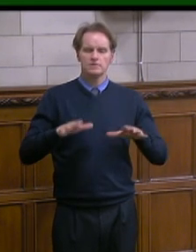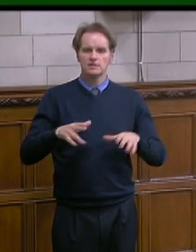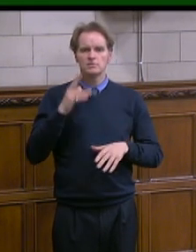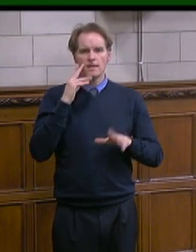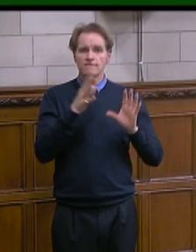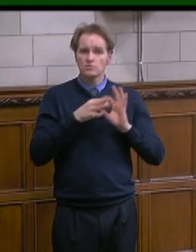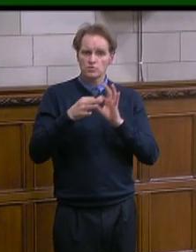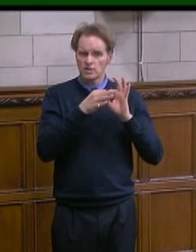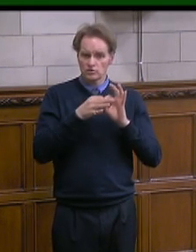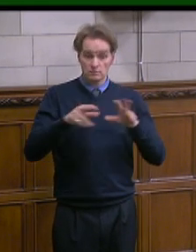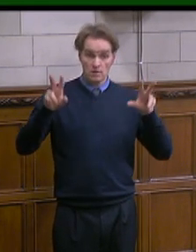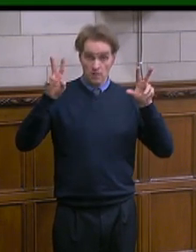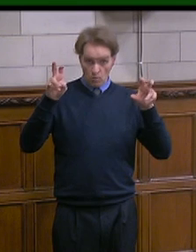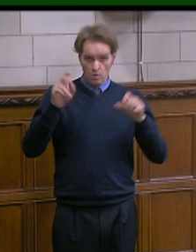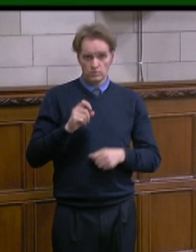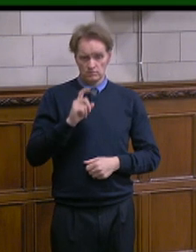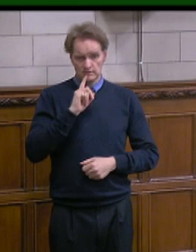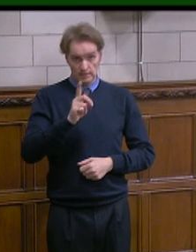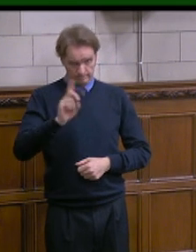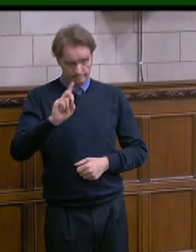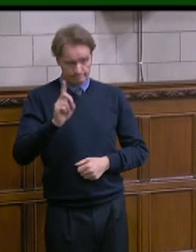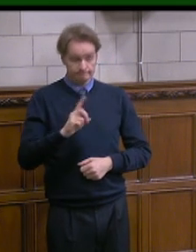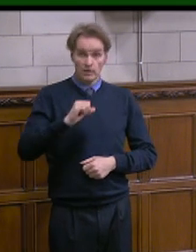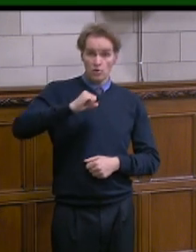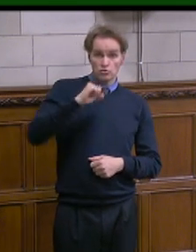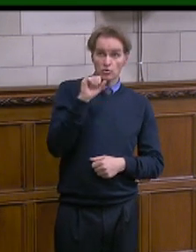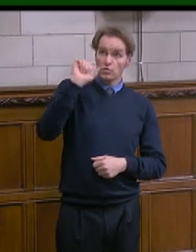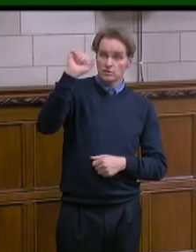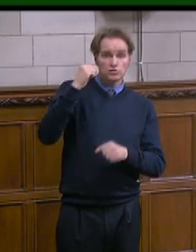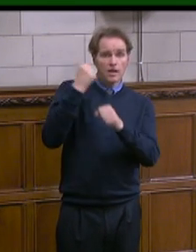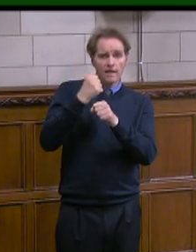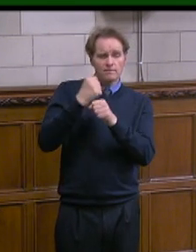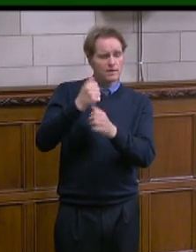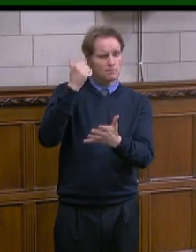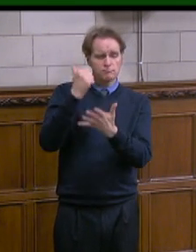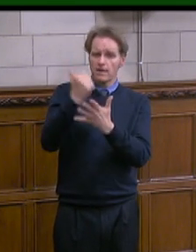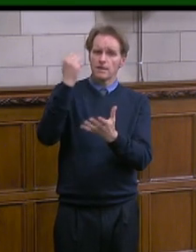“The Scottish Government’s National Plan is a brilliant example, for the rest of the United Kingdom to follow.”